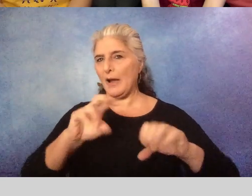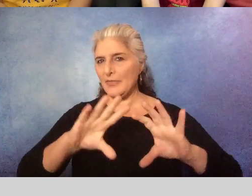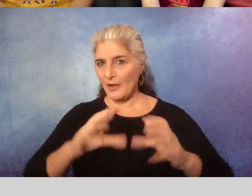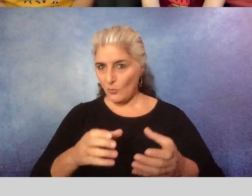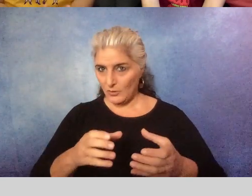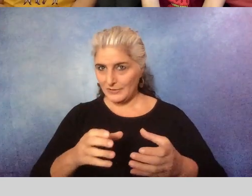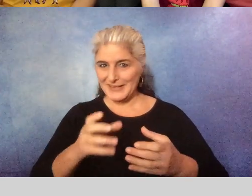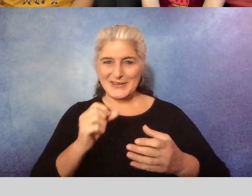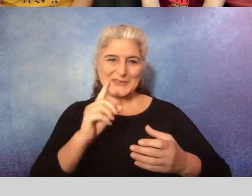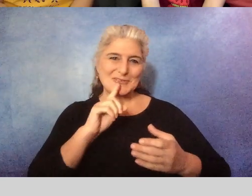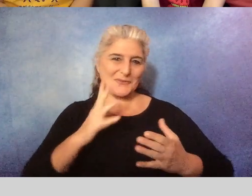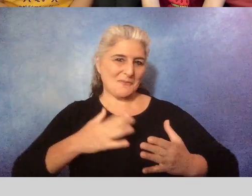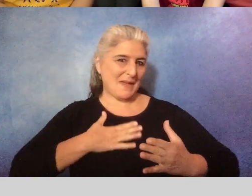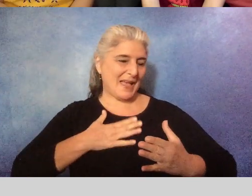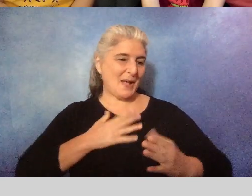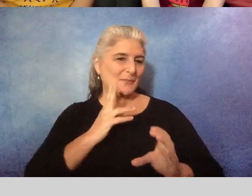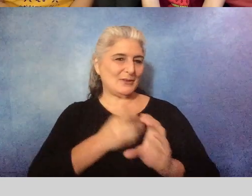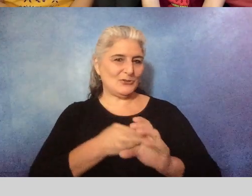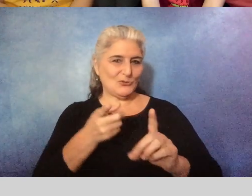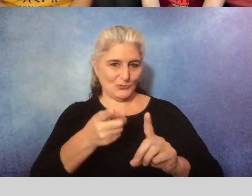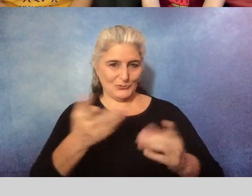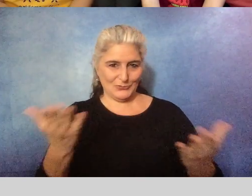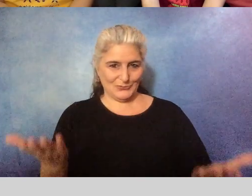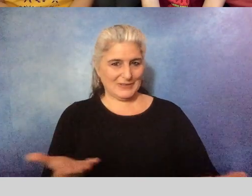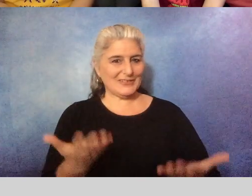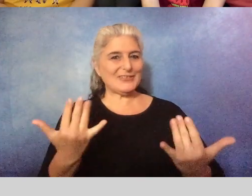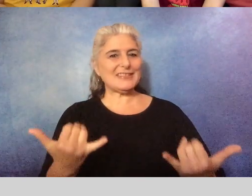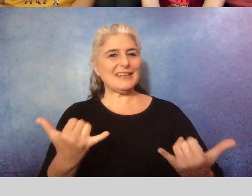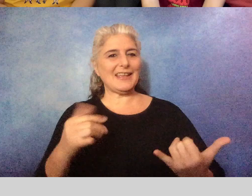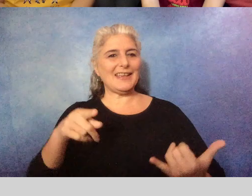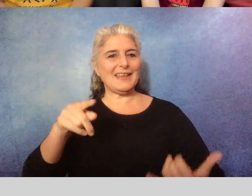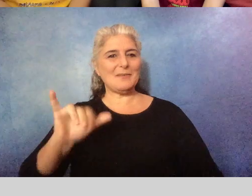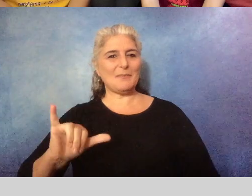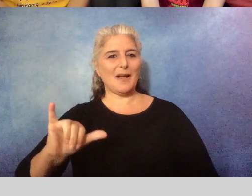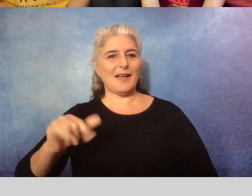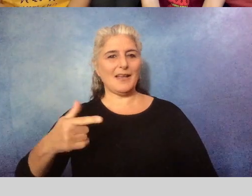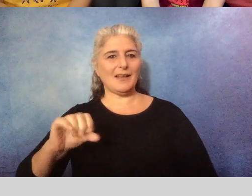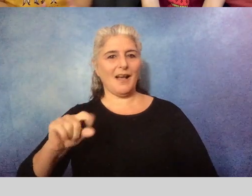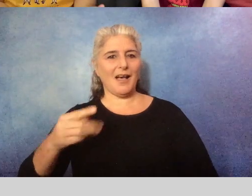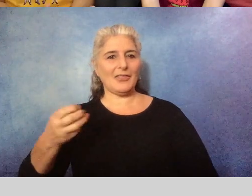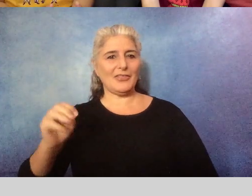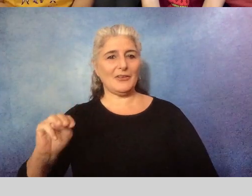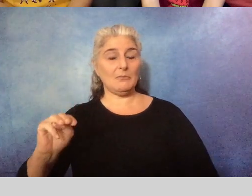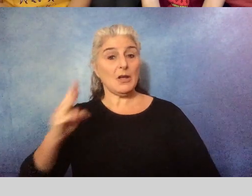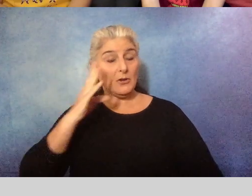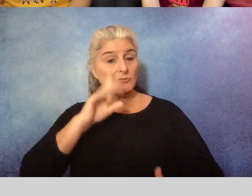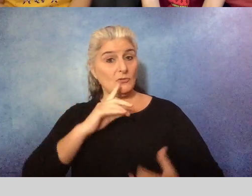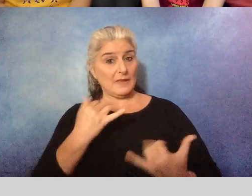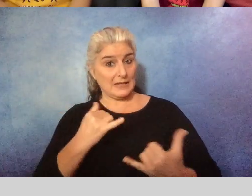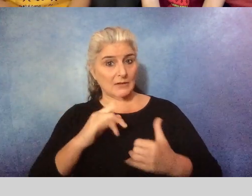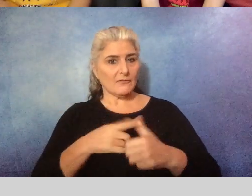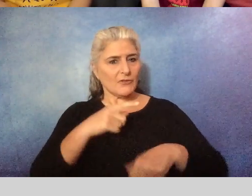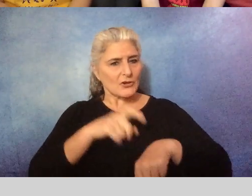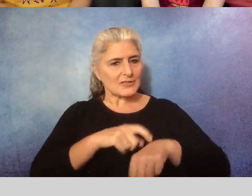So I'm very glad to be here with you at PyGotham, my first PyGotham ever.